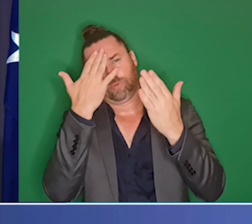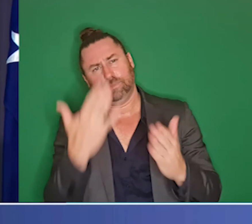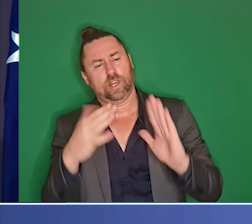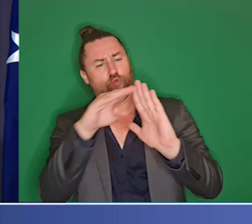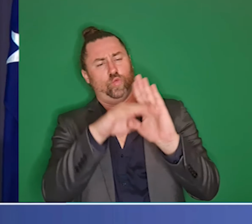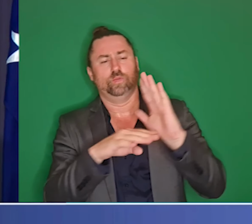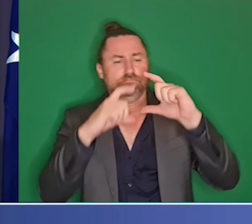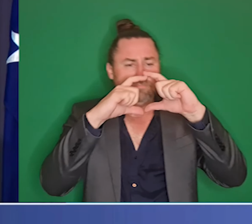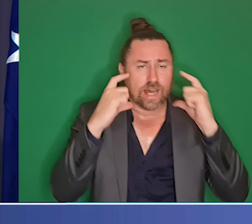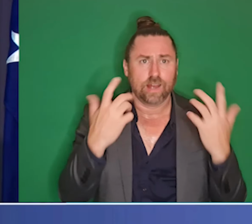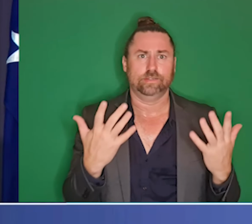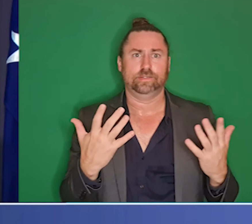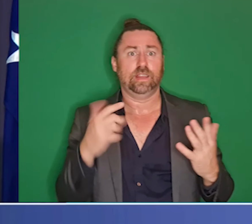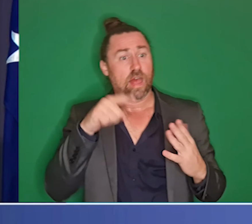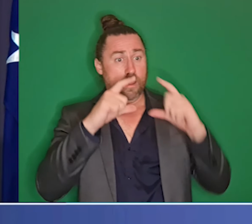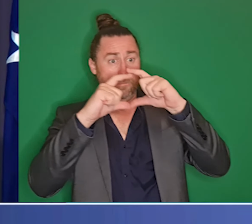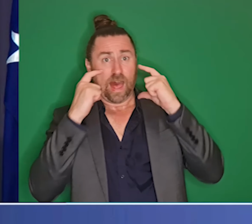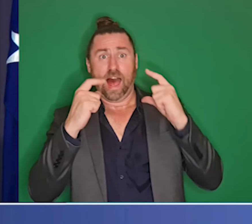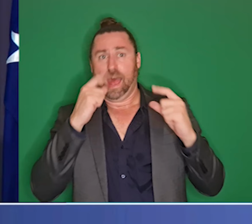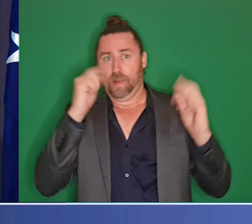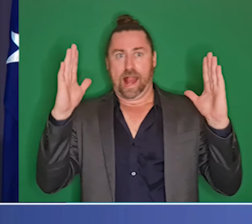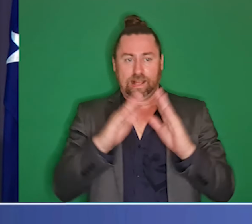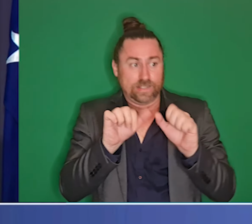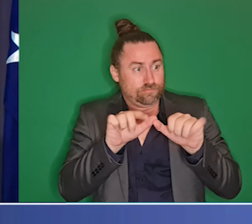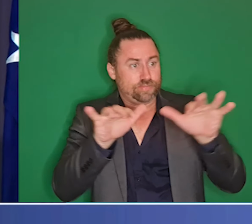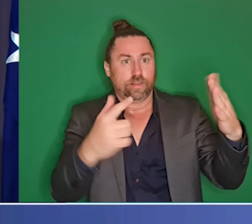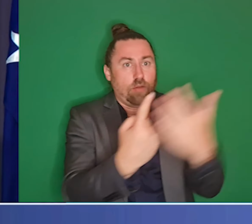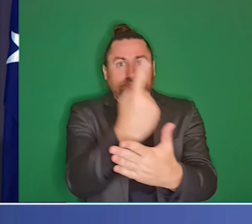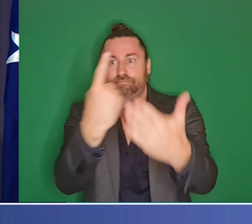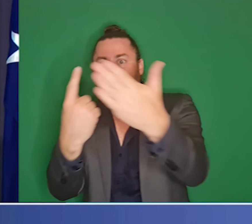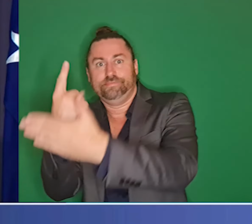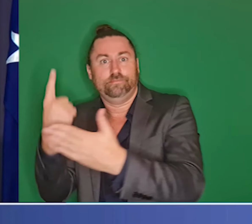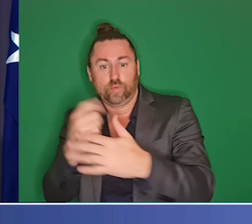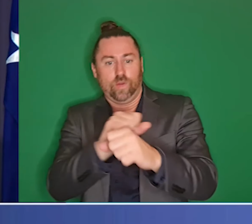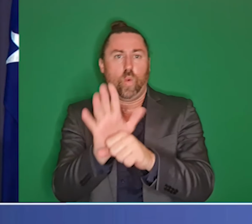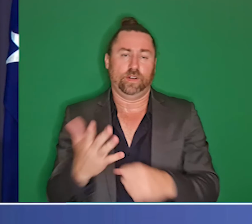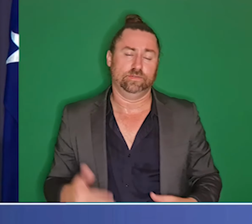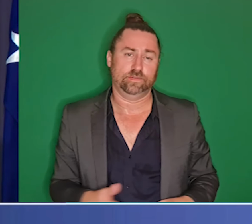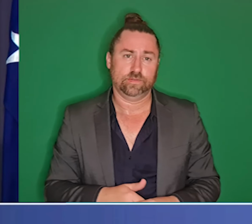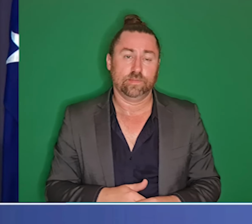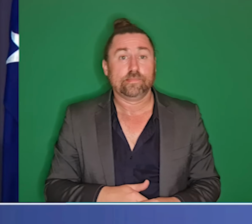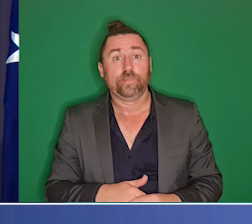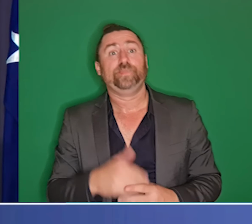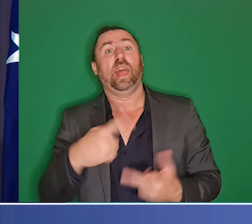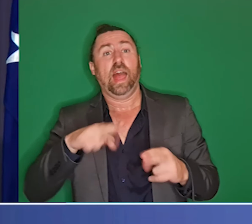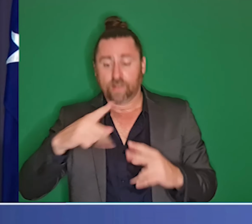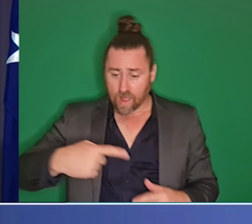We are still trying to decrease the transmission of the virus. In terms of testing, if you are asked to get a test